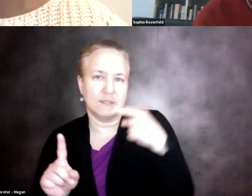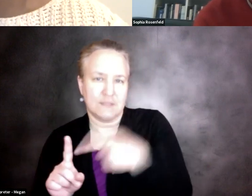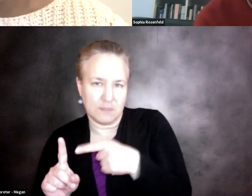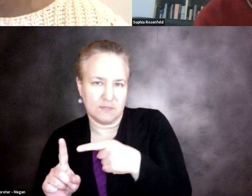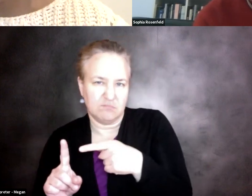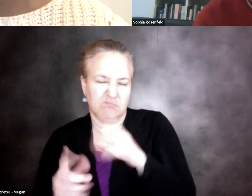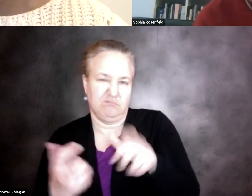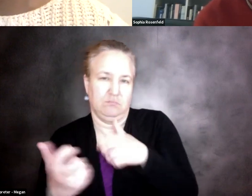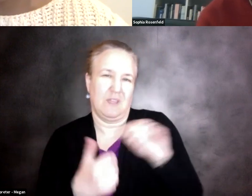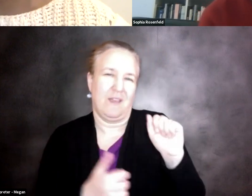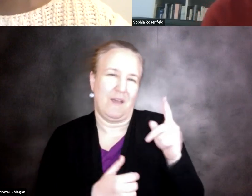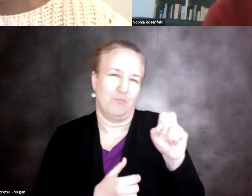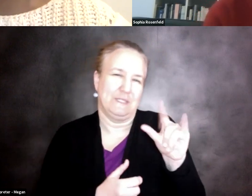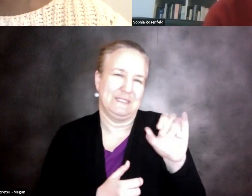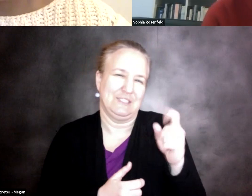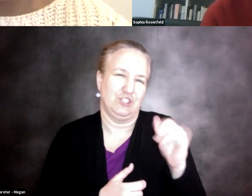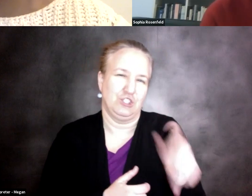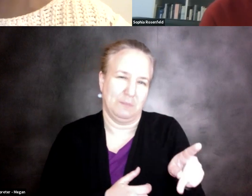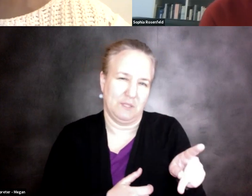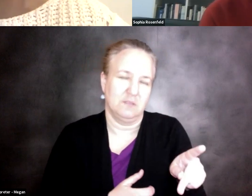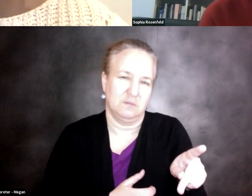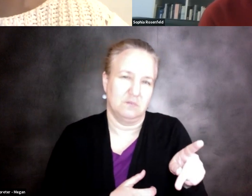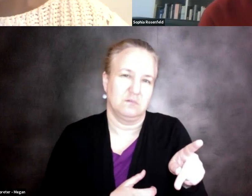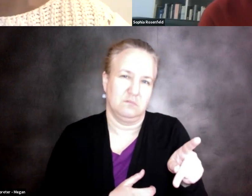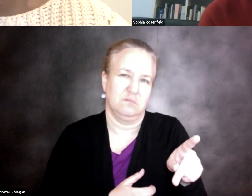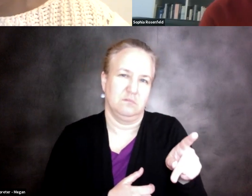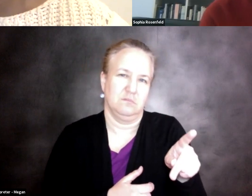Apprenticeships often were enshrined in colonial laws.